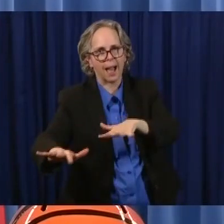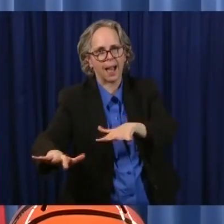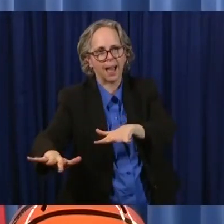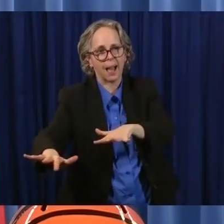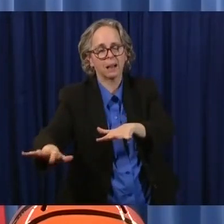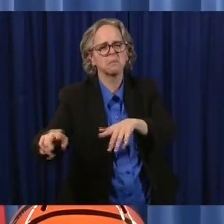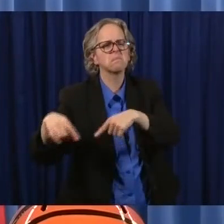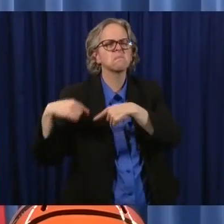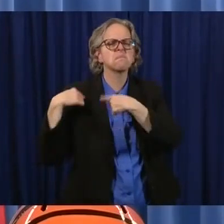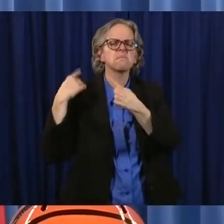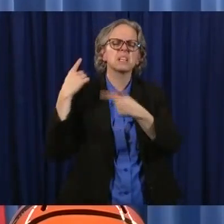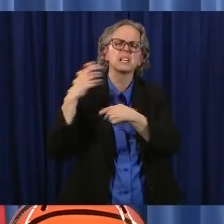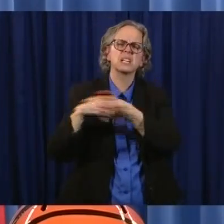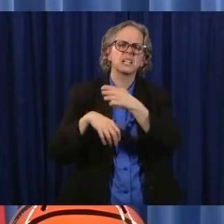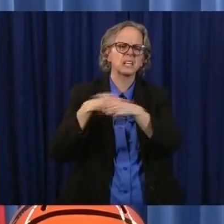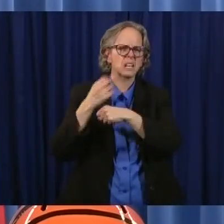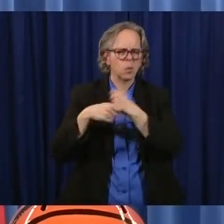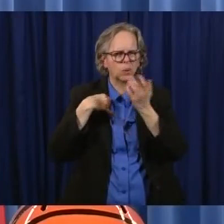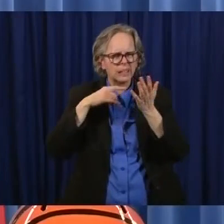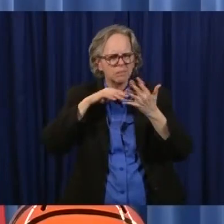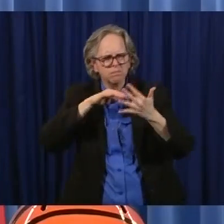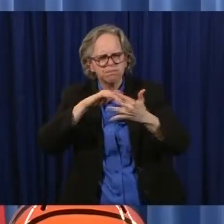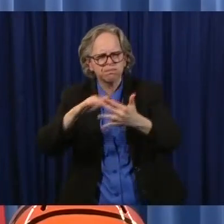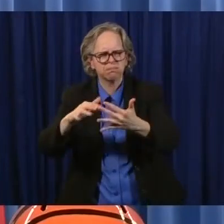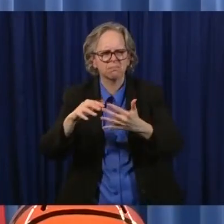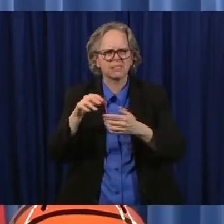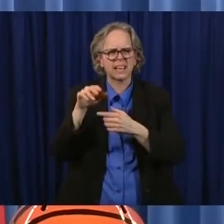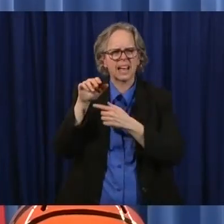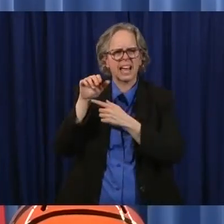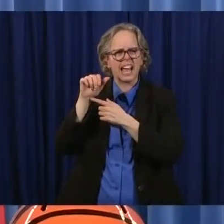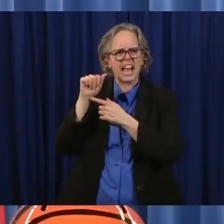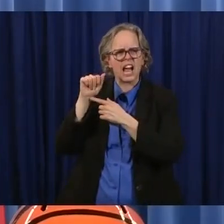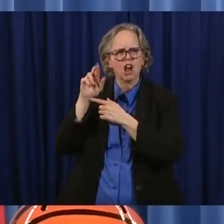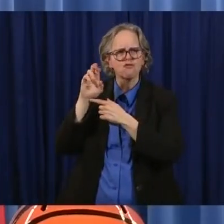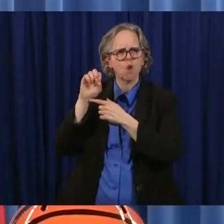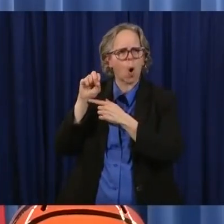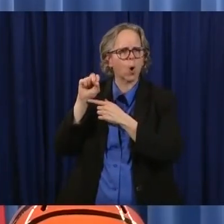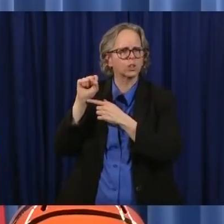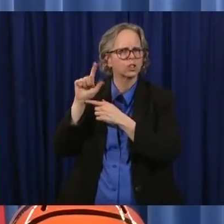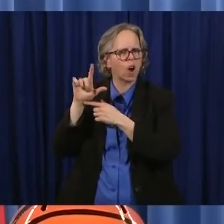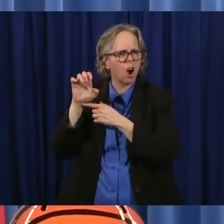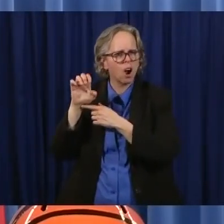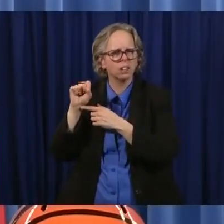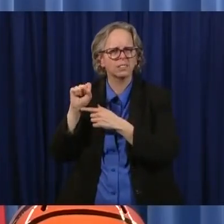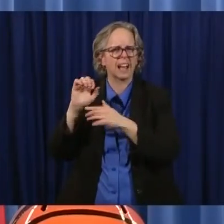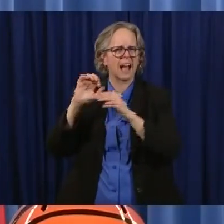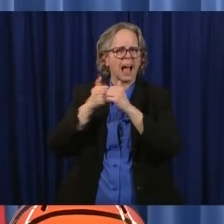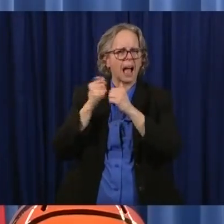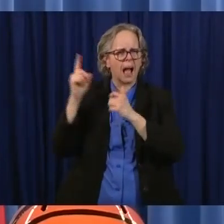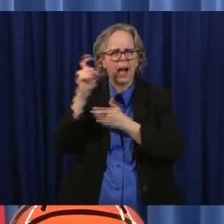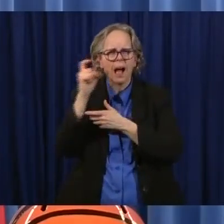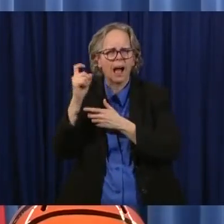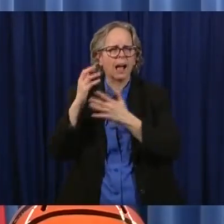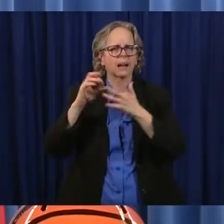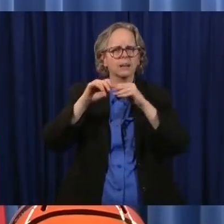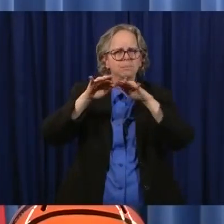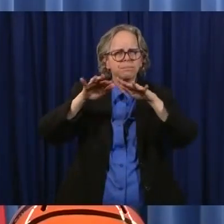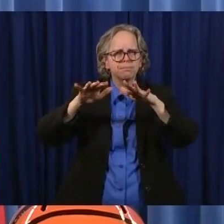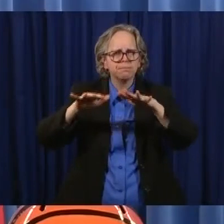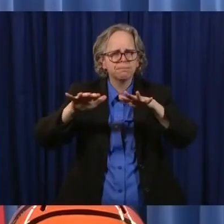THE FALLOUT FROM THE AIR AS THEY MOVE FORWARD. A LOT OF SCIENCE HAS BEEN DONE